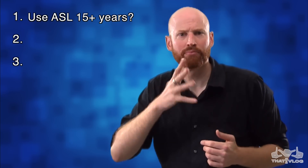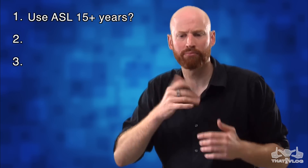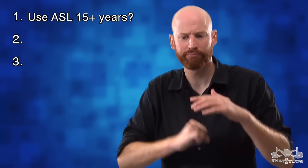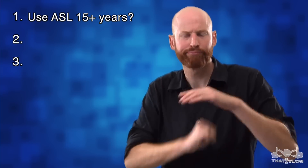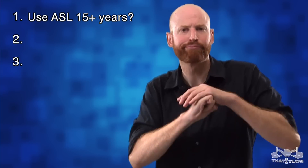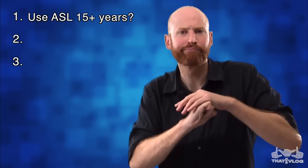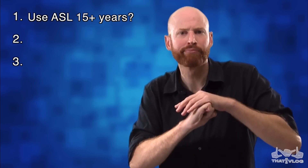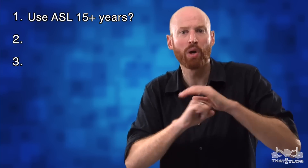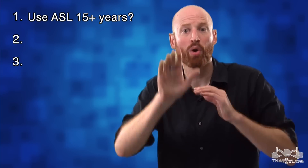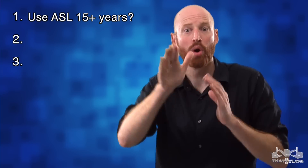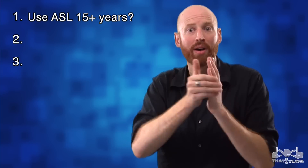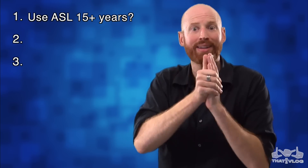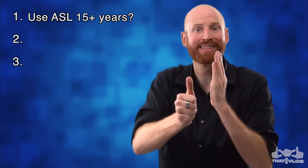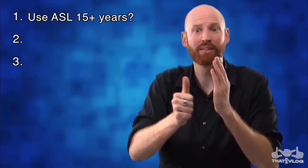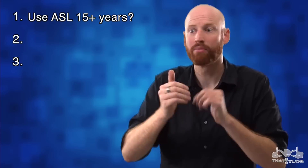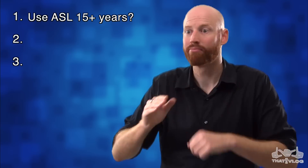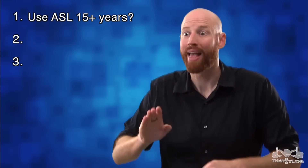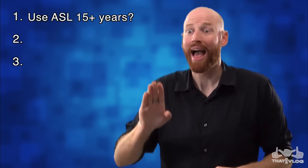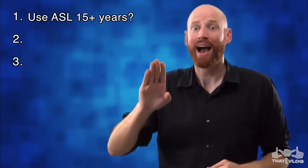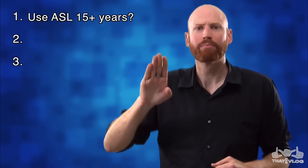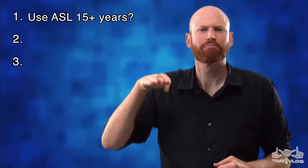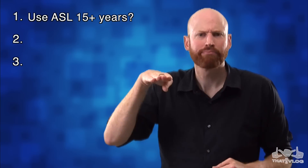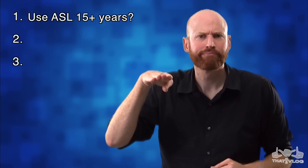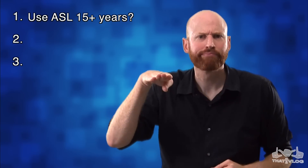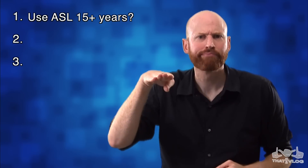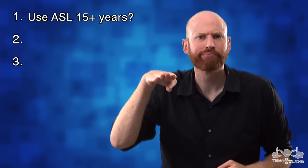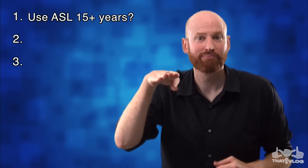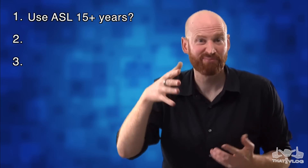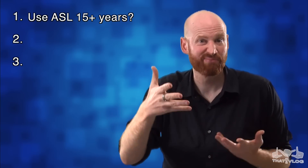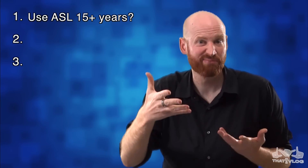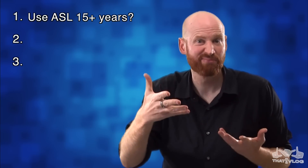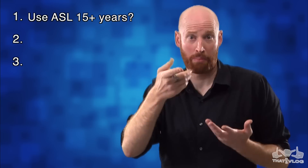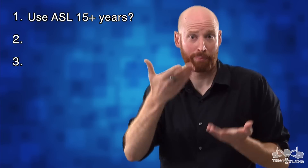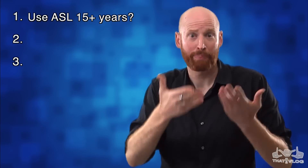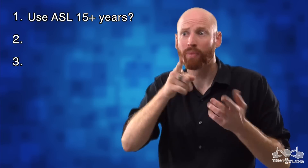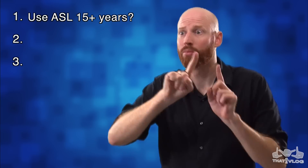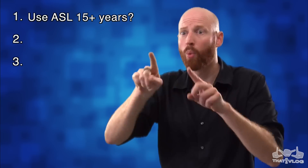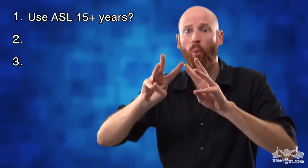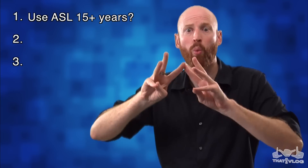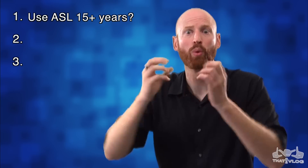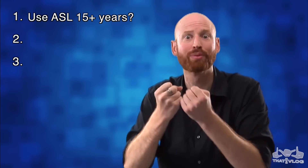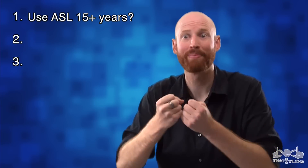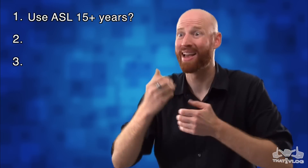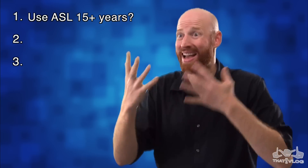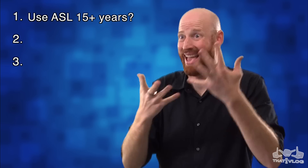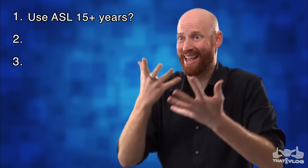sometimes feel frustrated or feel that your skills have plateaued or capped off? Do you tend to